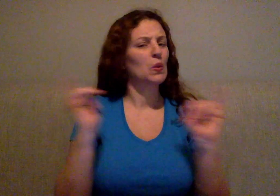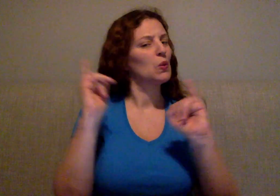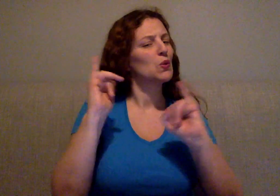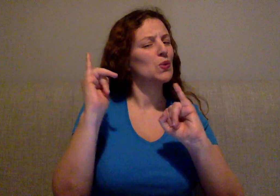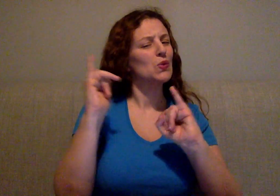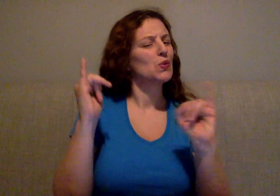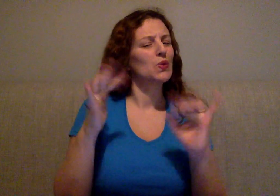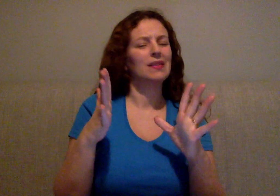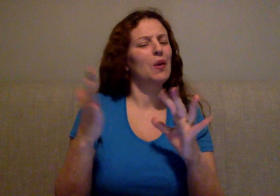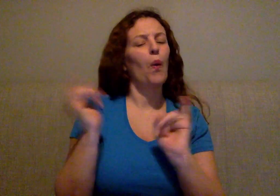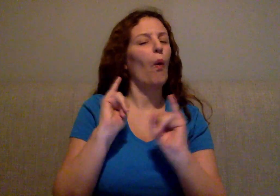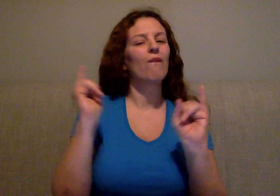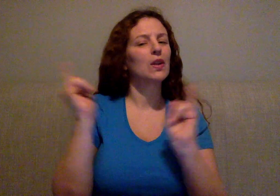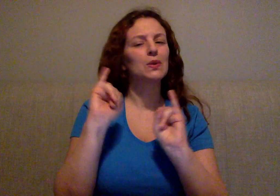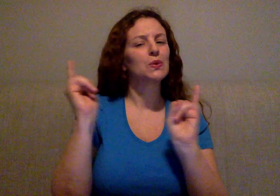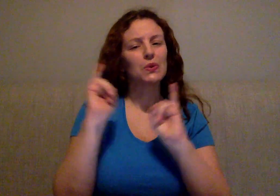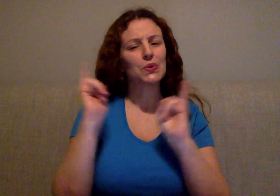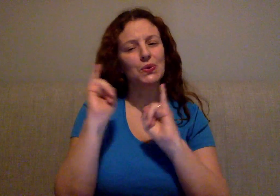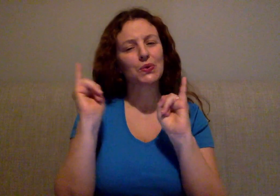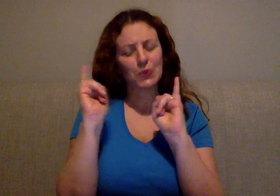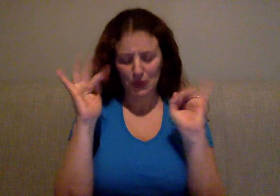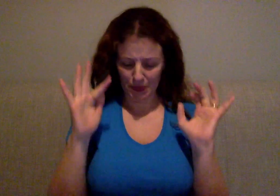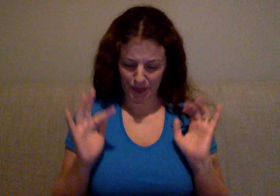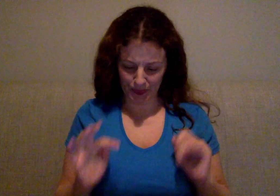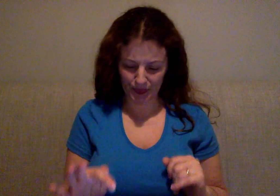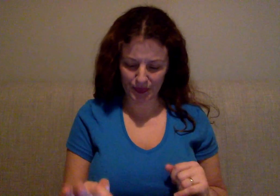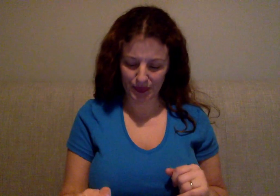AWFUL